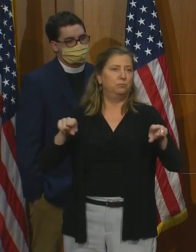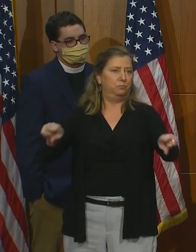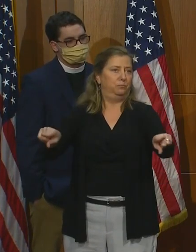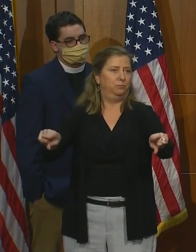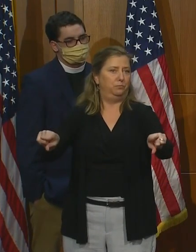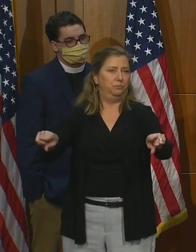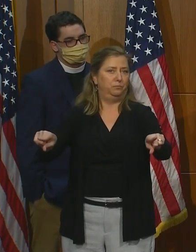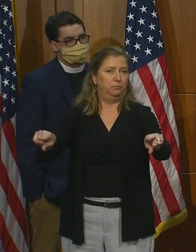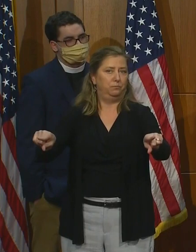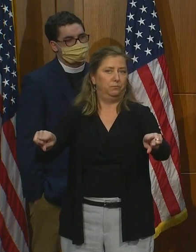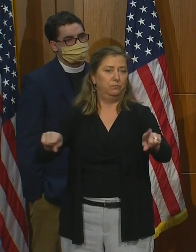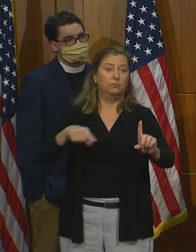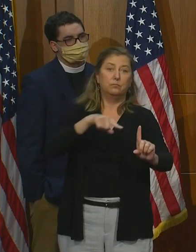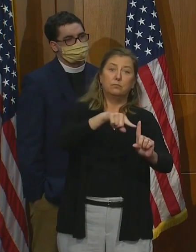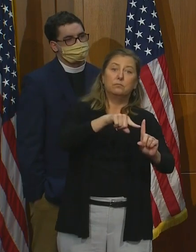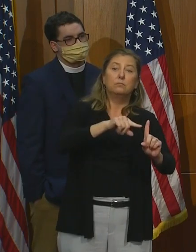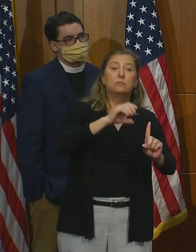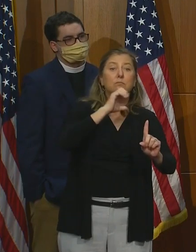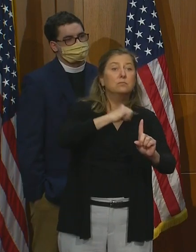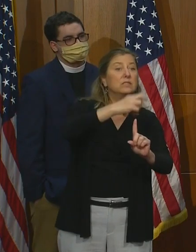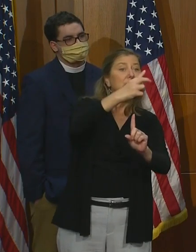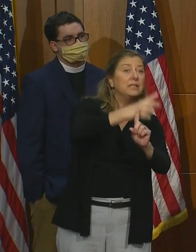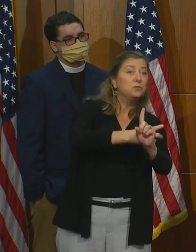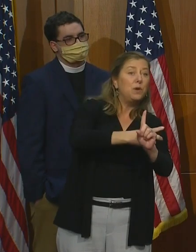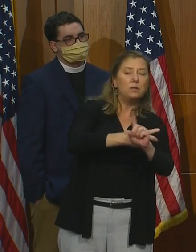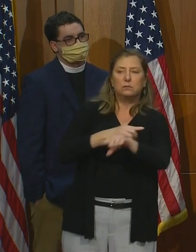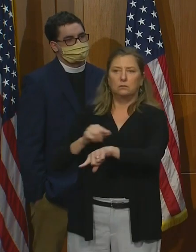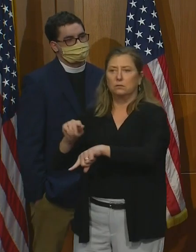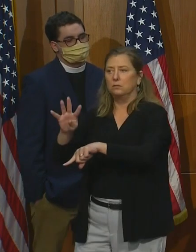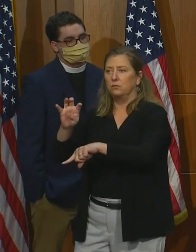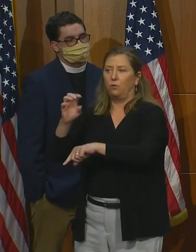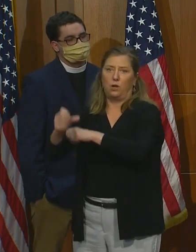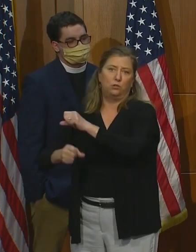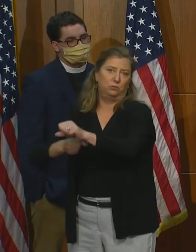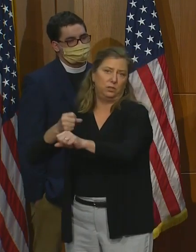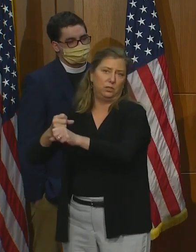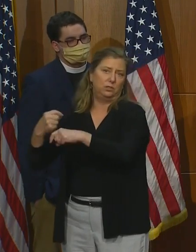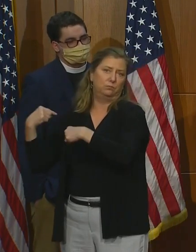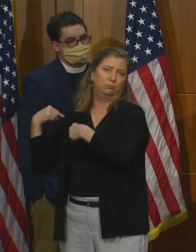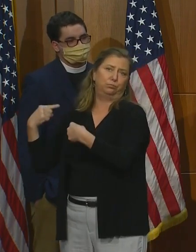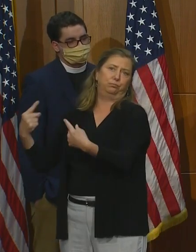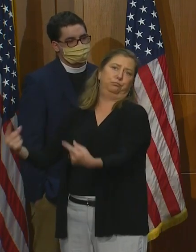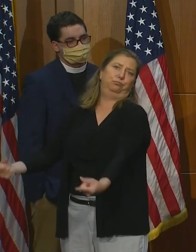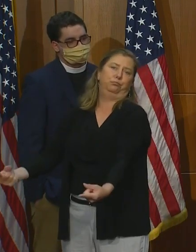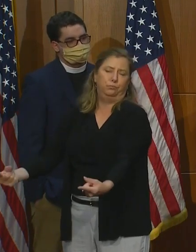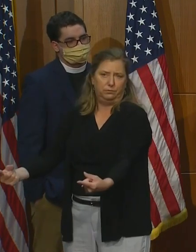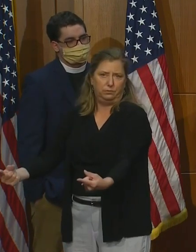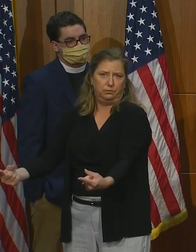RACISM. ONE IS SIX MONTHS OLD